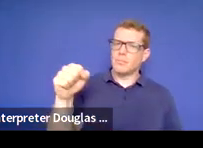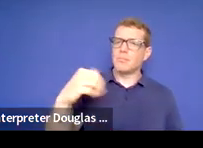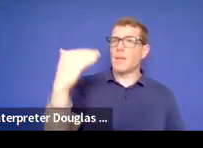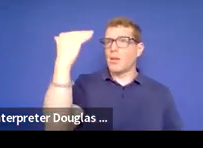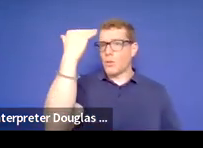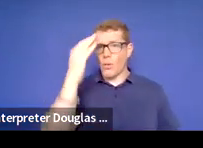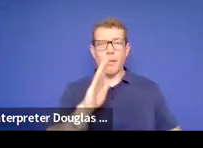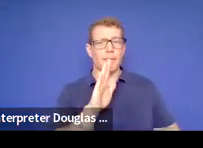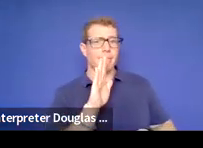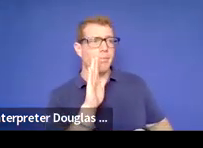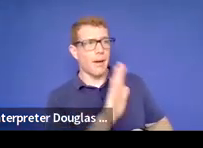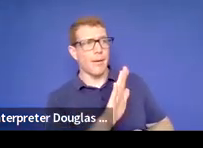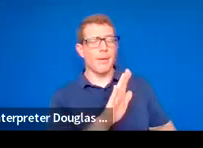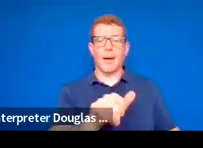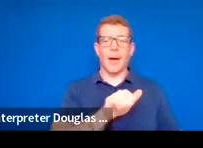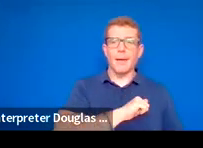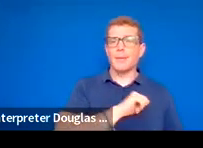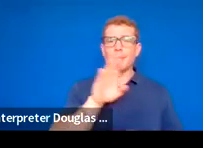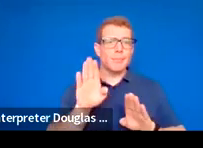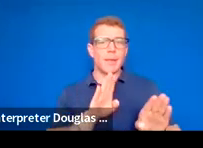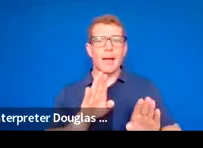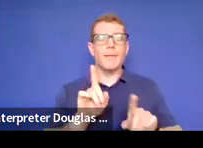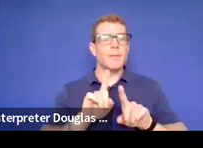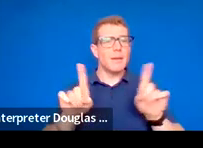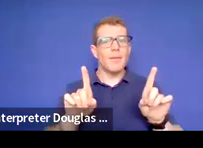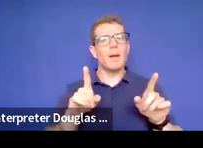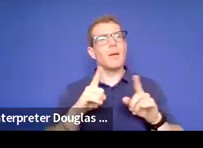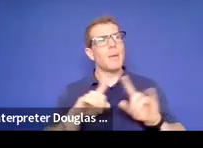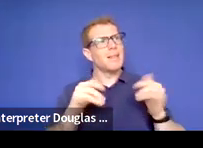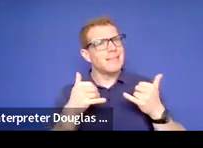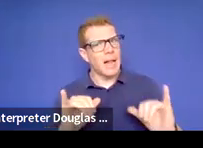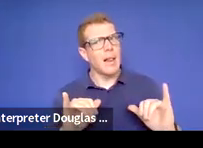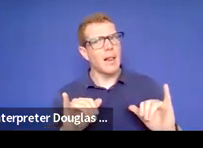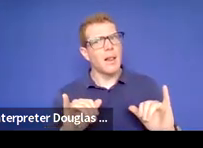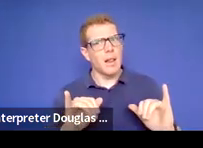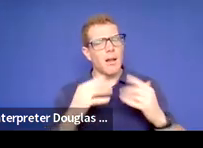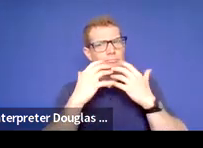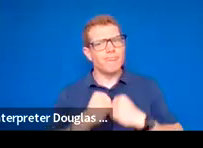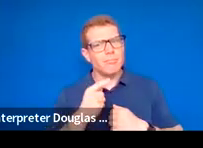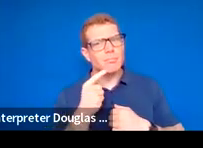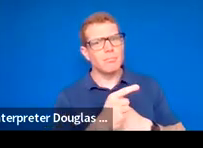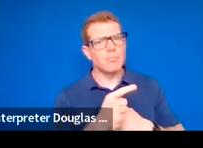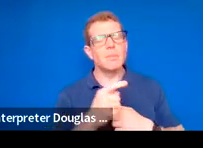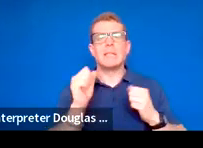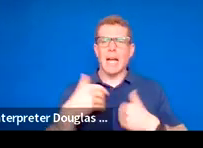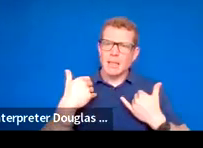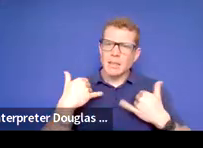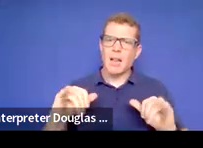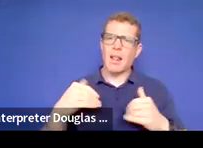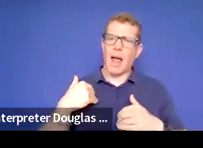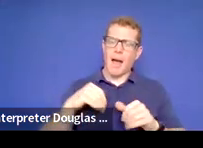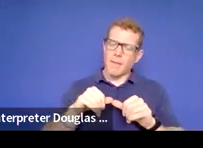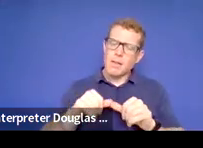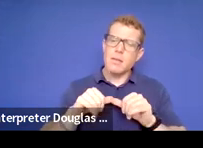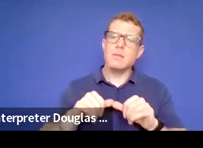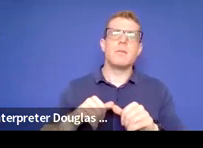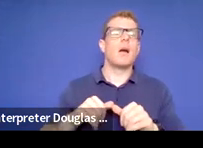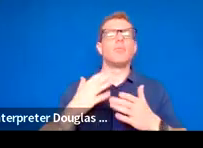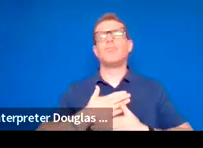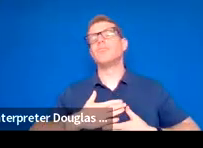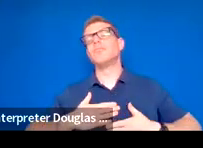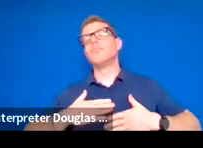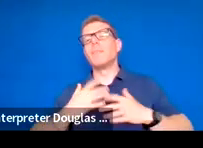Yet they are worthwhile. You can have many many joyful moments with your friends and loved ones who are suffering from dementia.